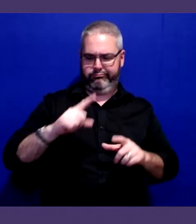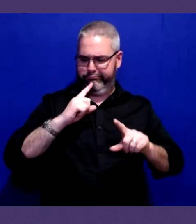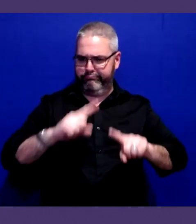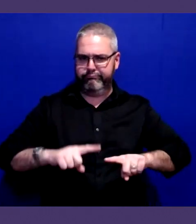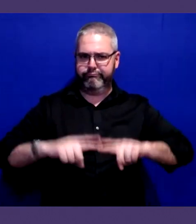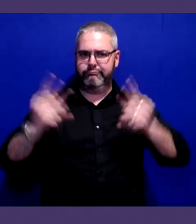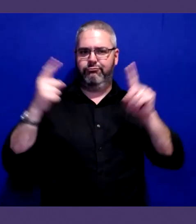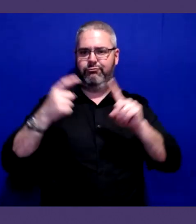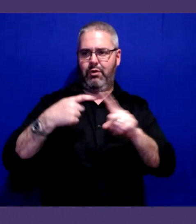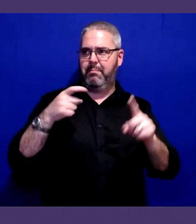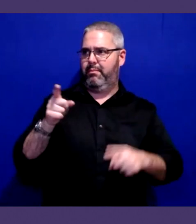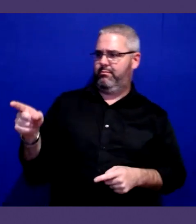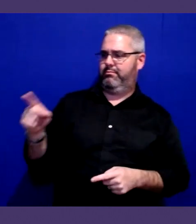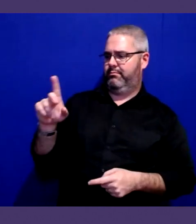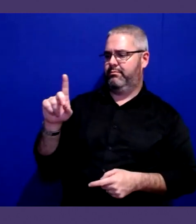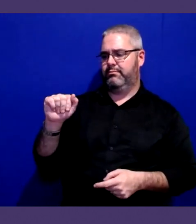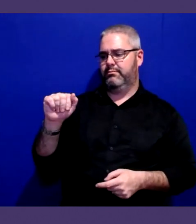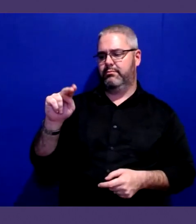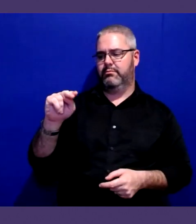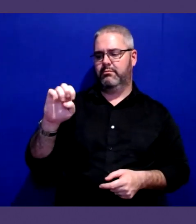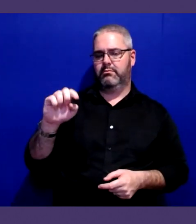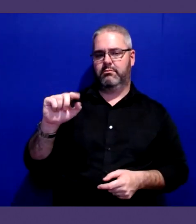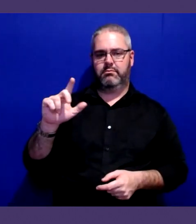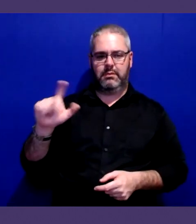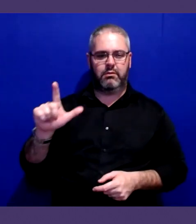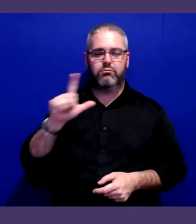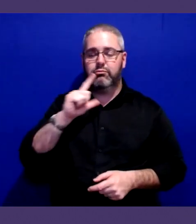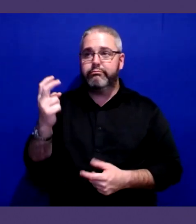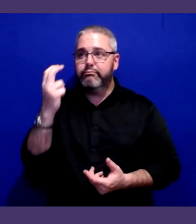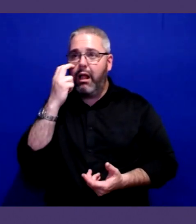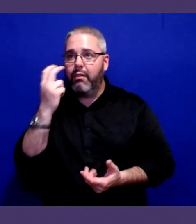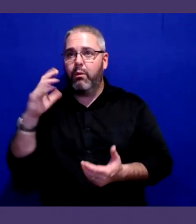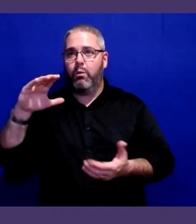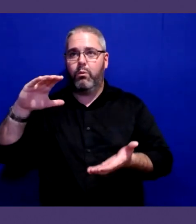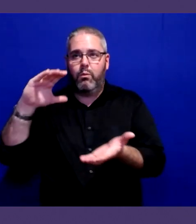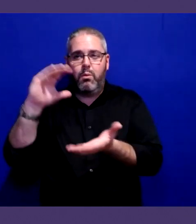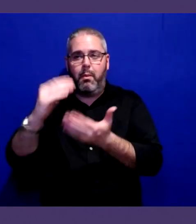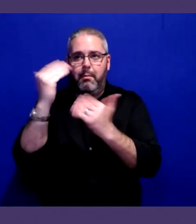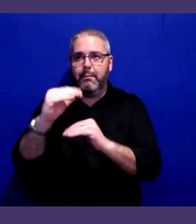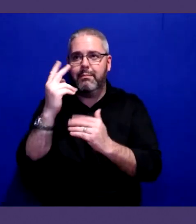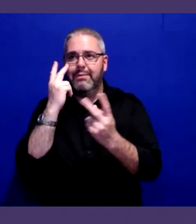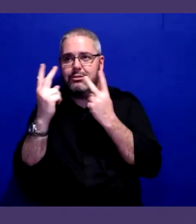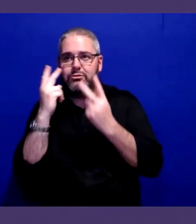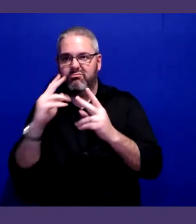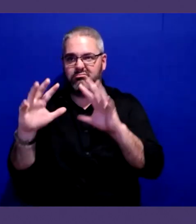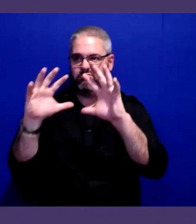Even though blindness and low vision are often grouped together as visual disabilities.